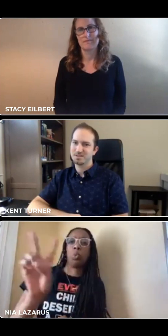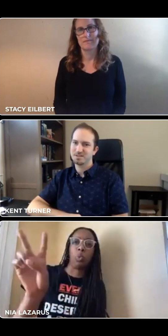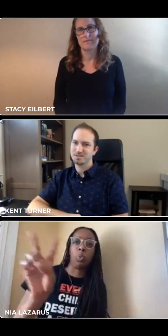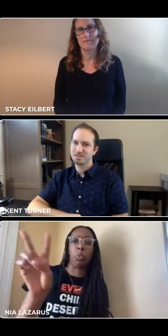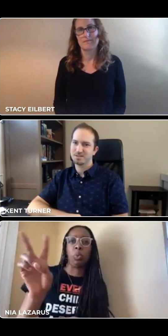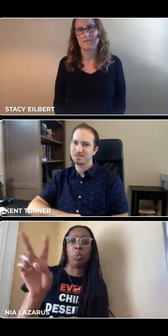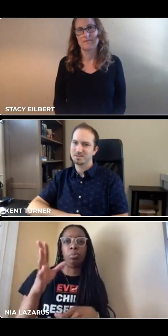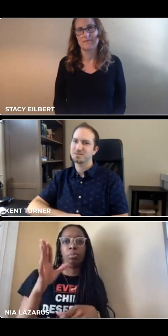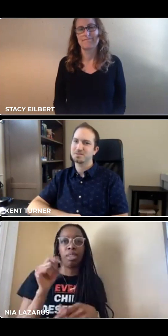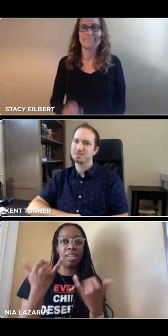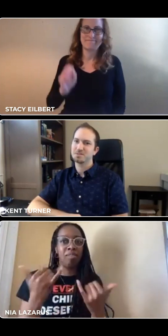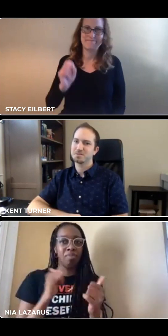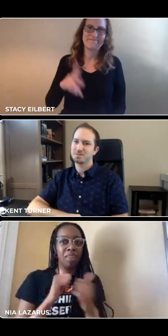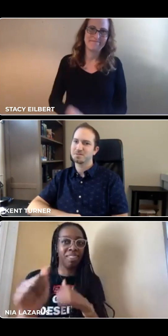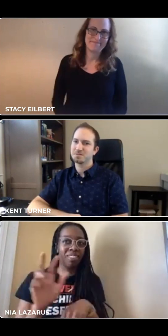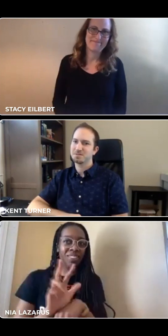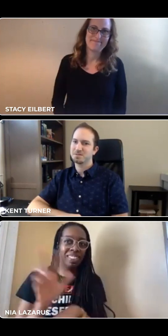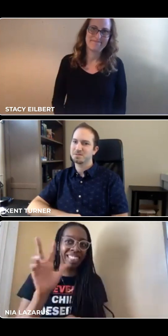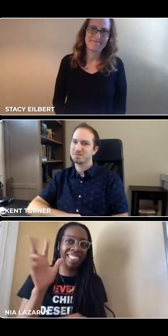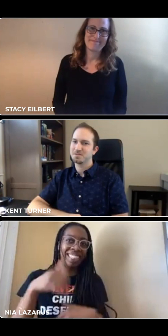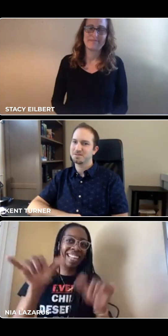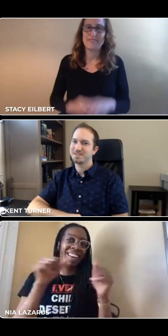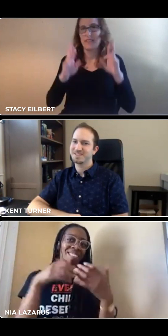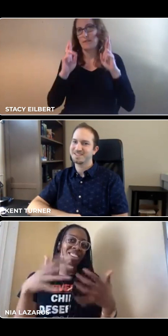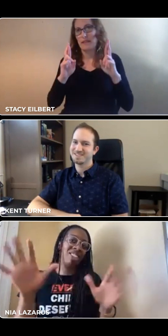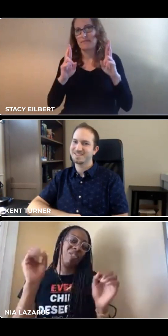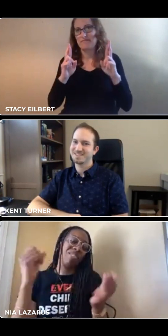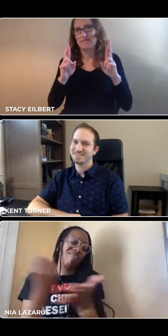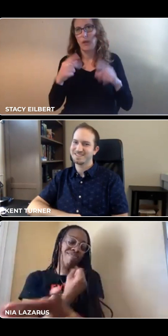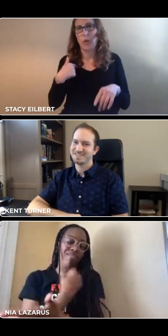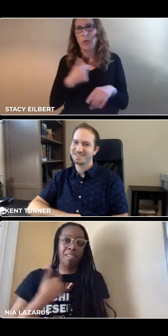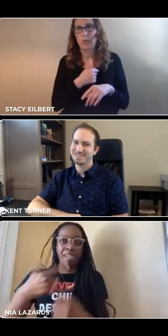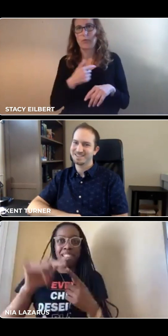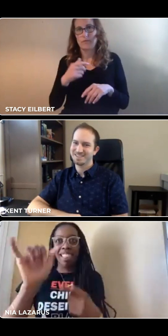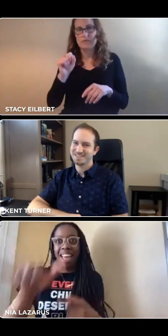were going to be done by 2 o'clock in the afternoon, but we are past 3 o'clock